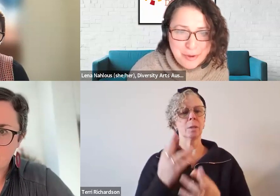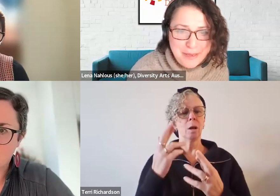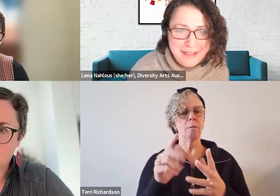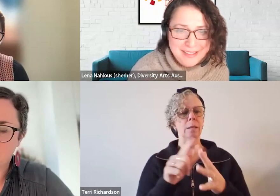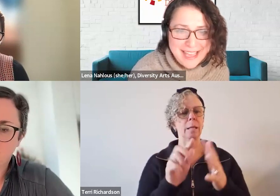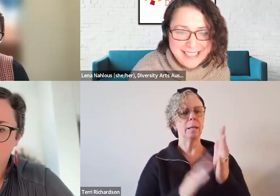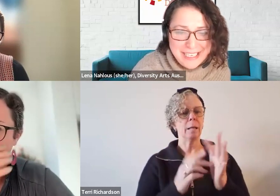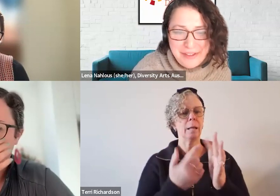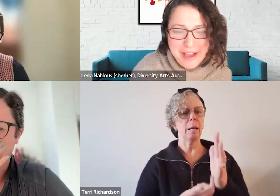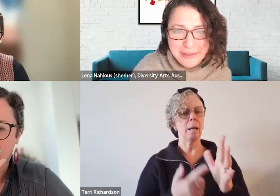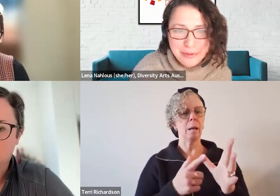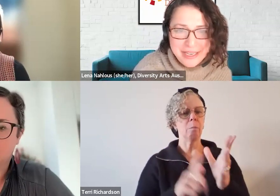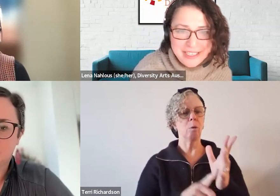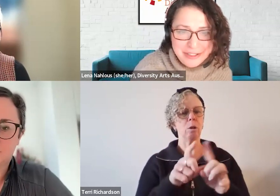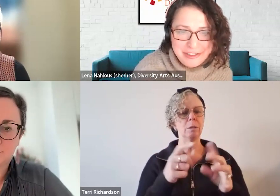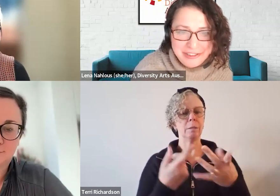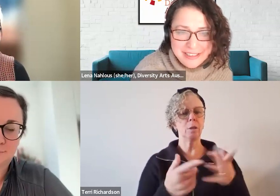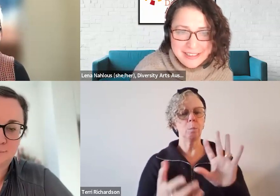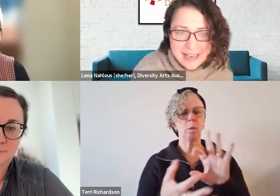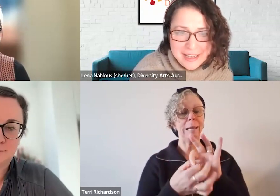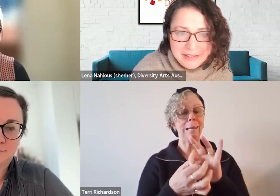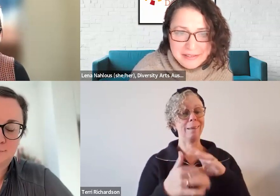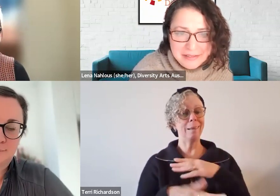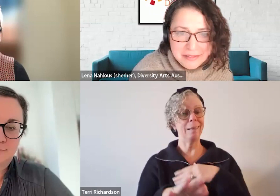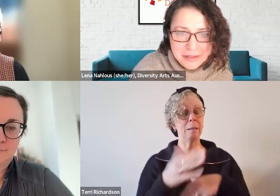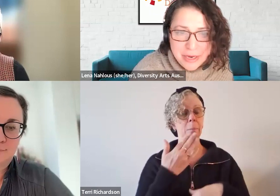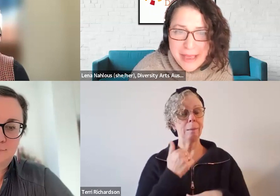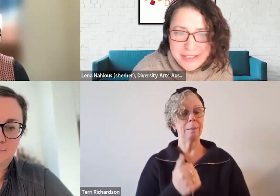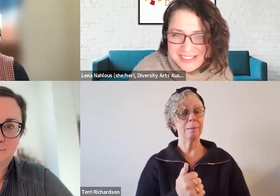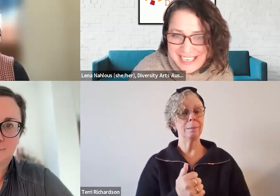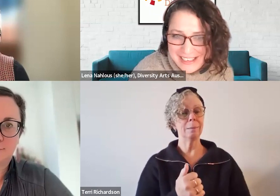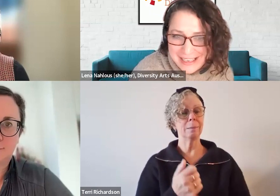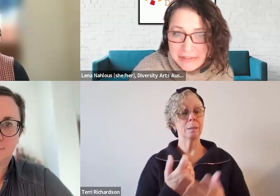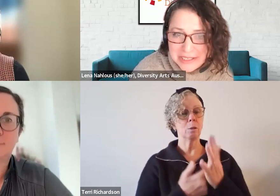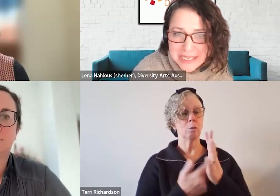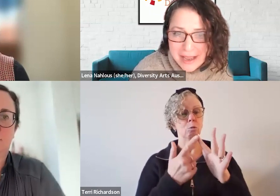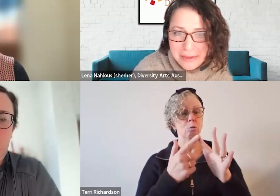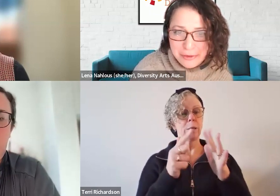you could pop in that link if you haven't already, to the Reimagining Governance Hub and also